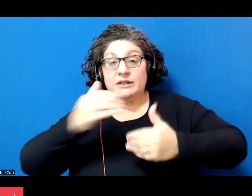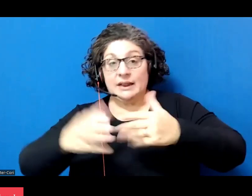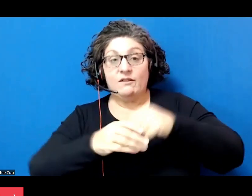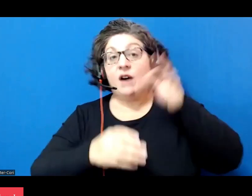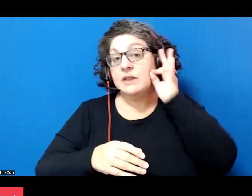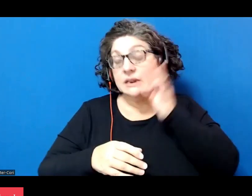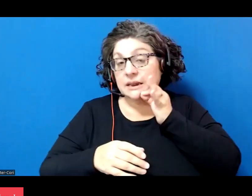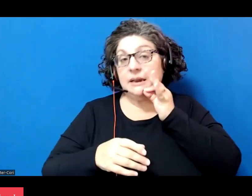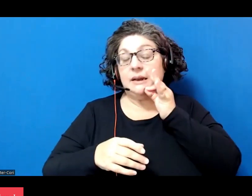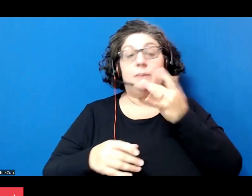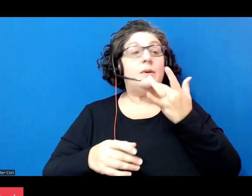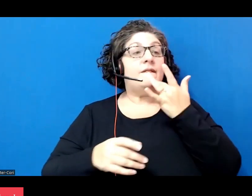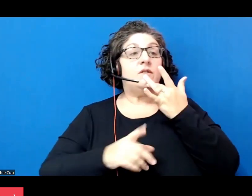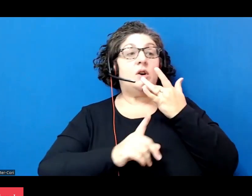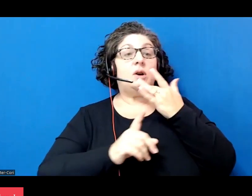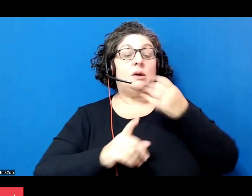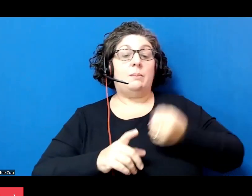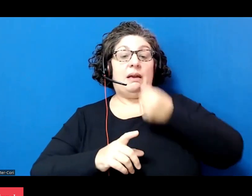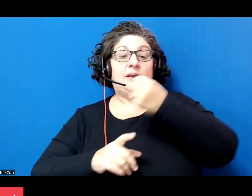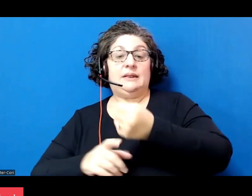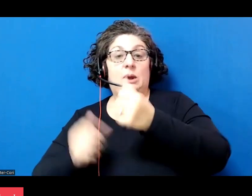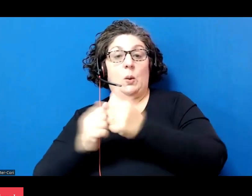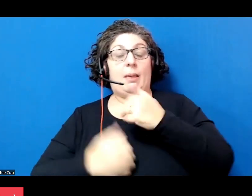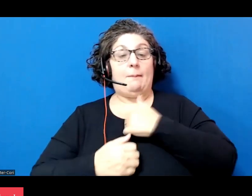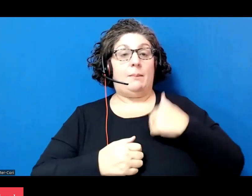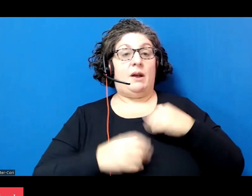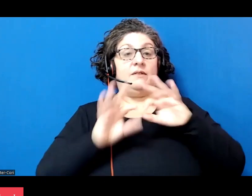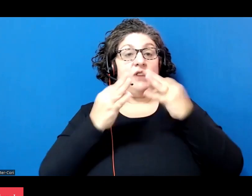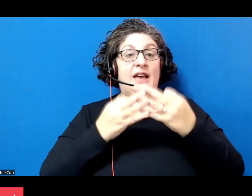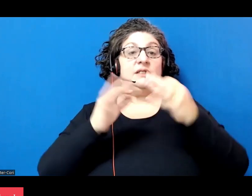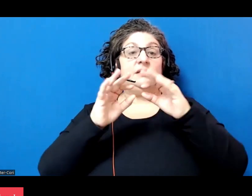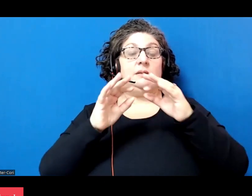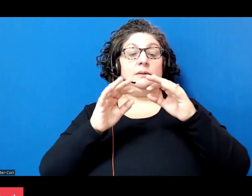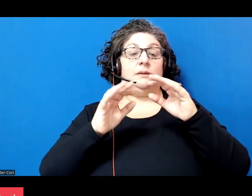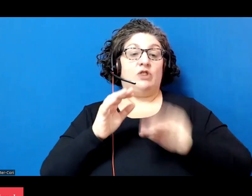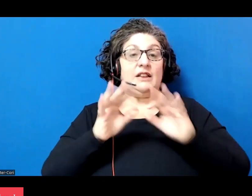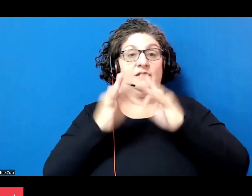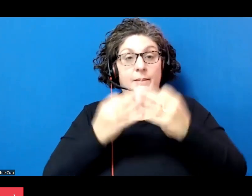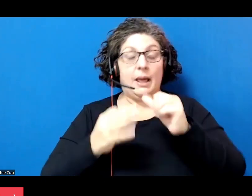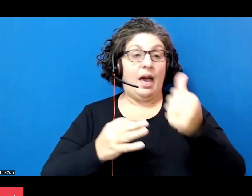preference is given to placing the child with extended family, other members of the tribe